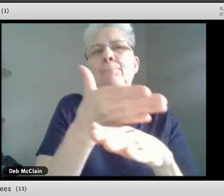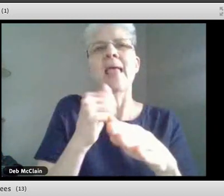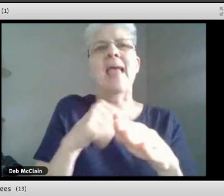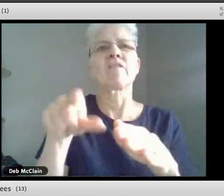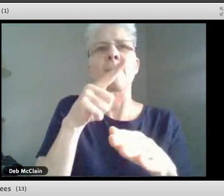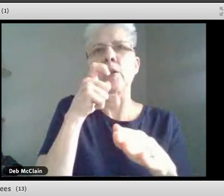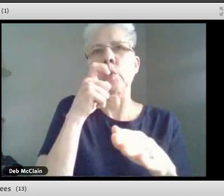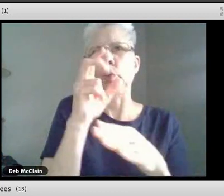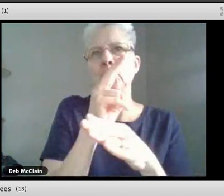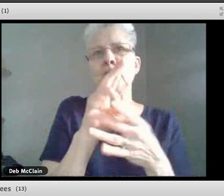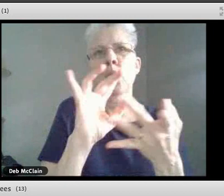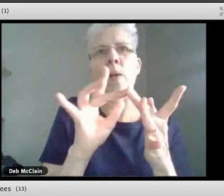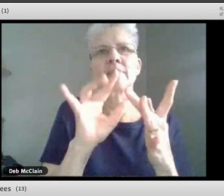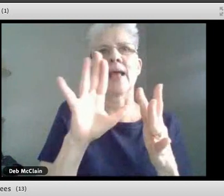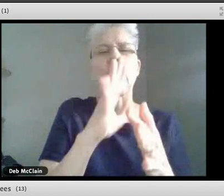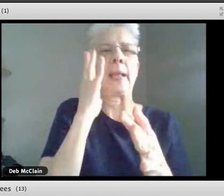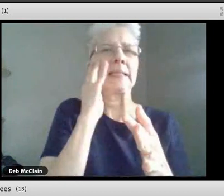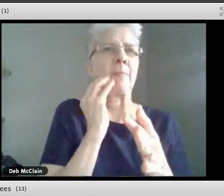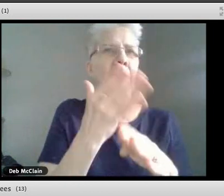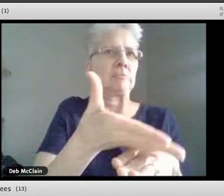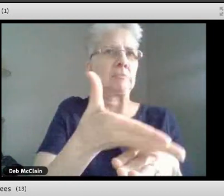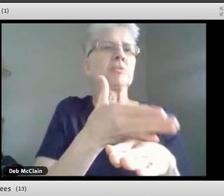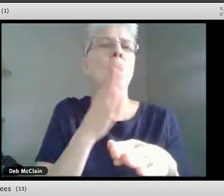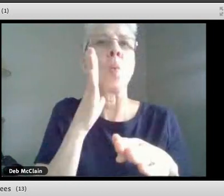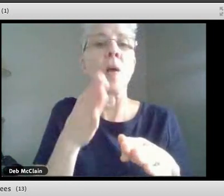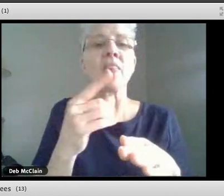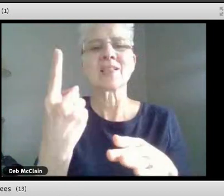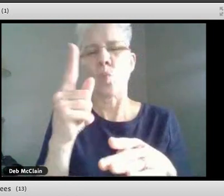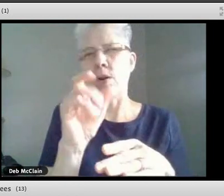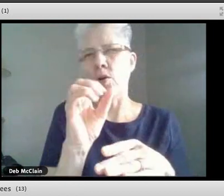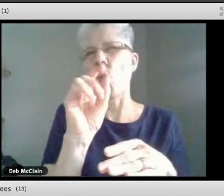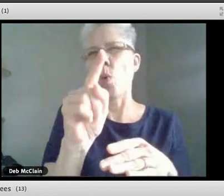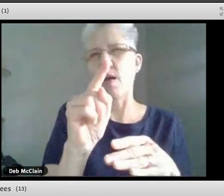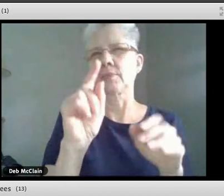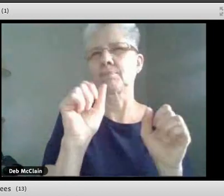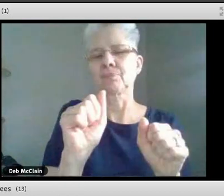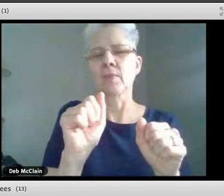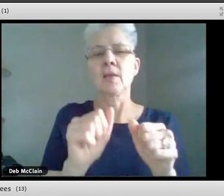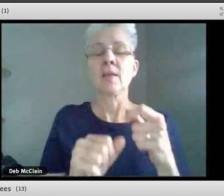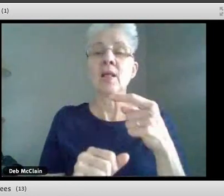So that was just kind of a 101 overview, and this is more kind of accessibility 102,